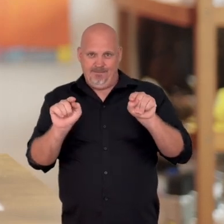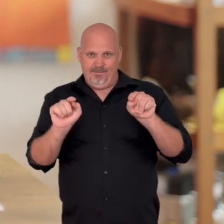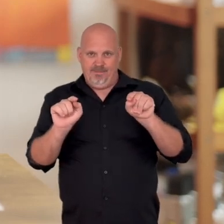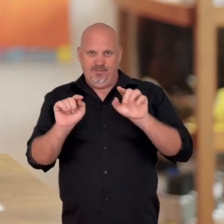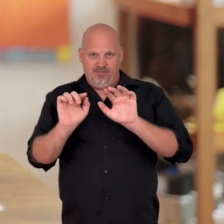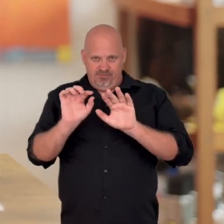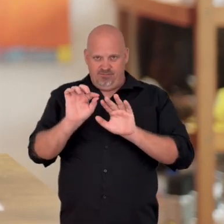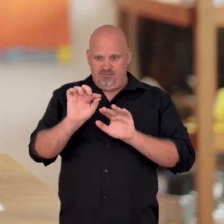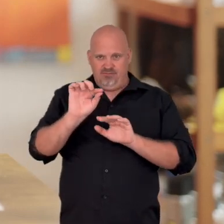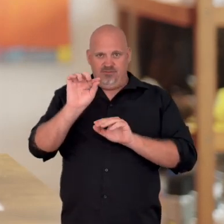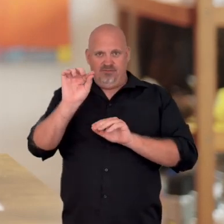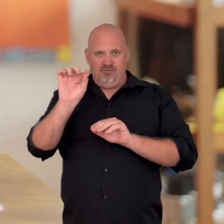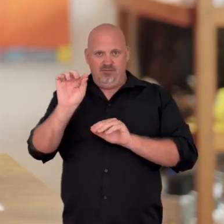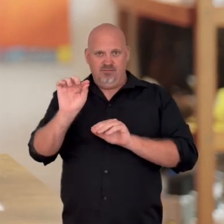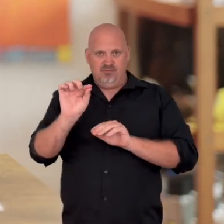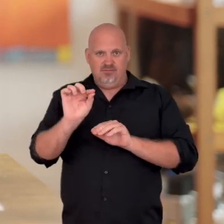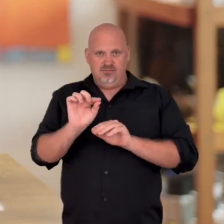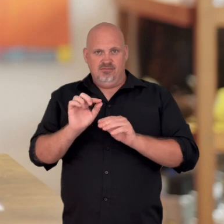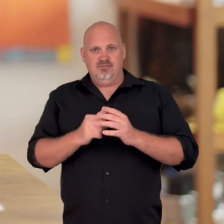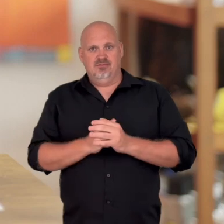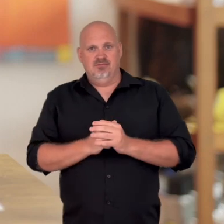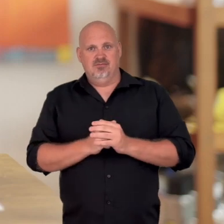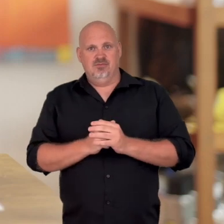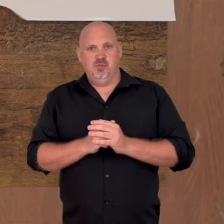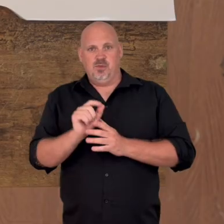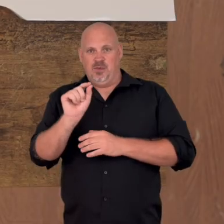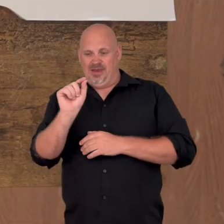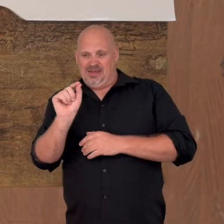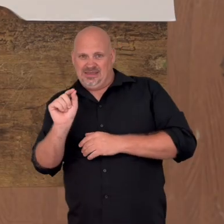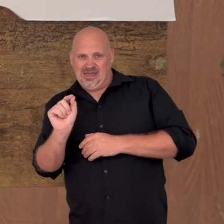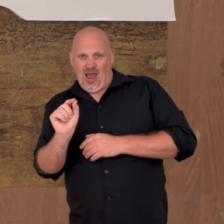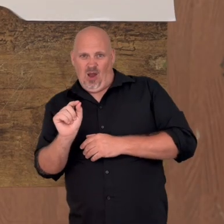and take this down there so I want you to be free